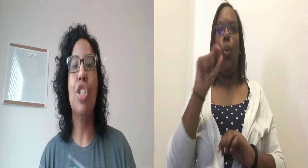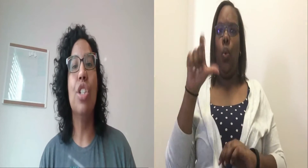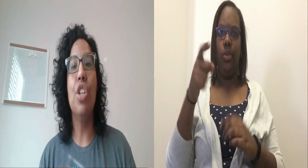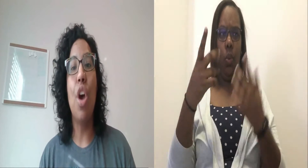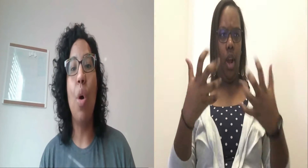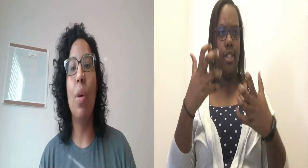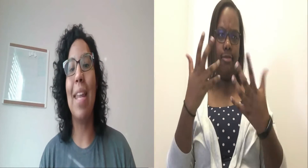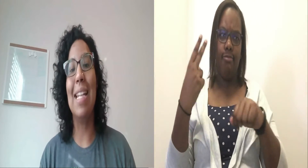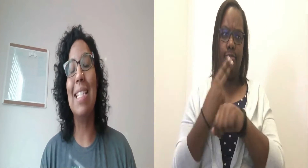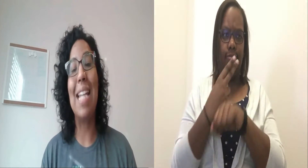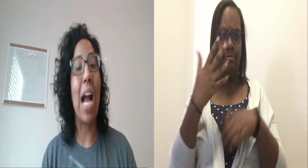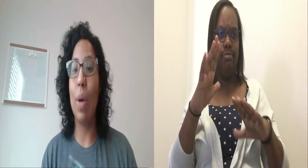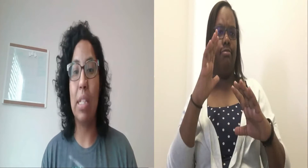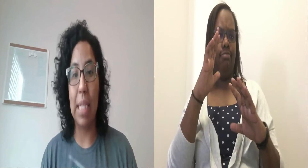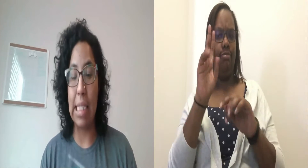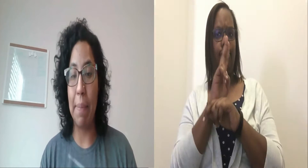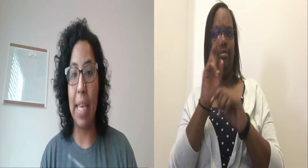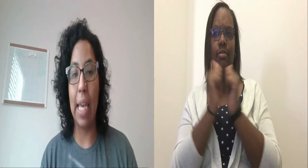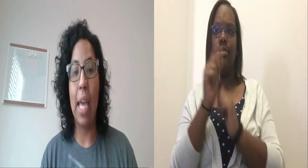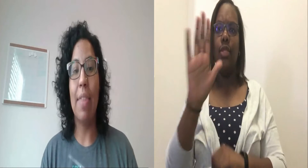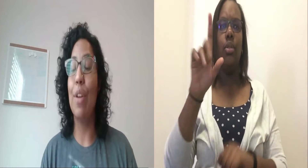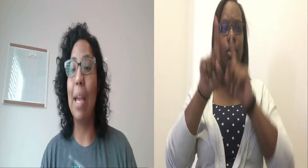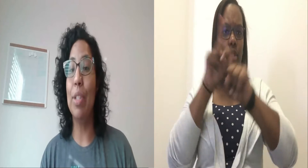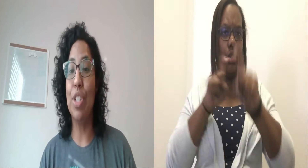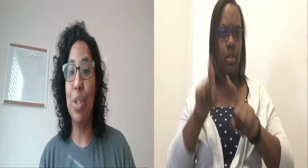just know that it is not going to be something that you're able to do